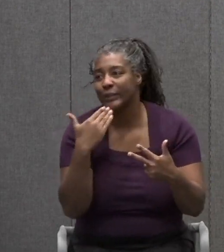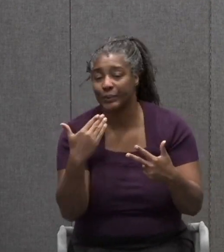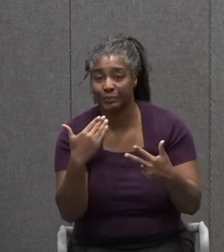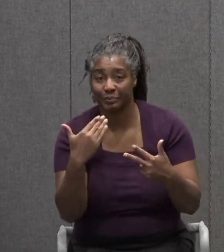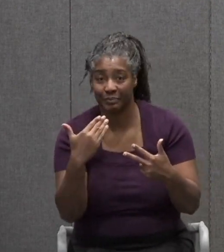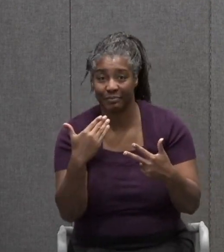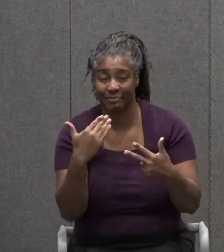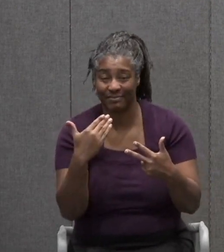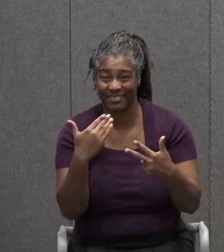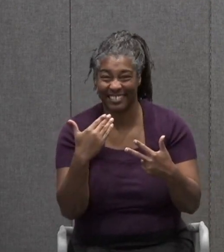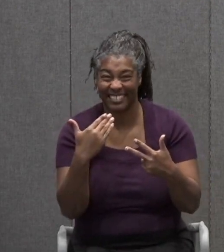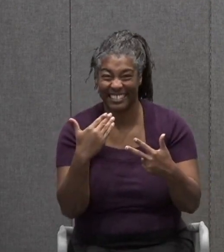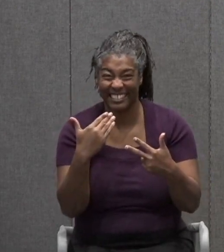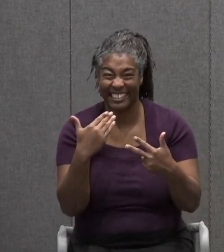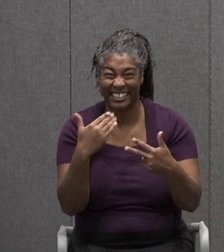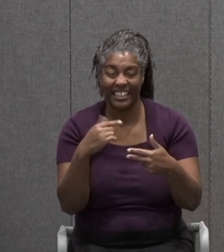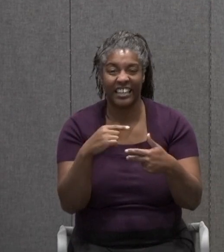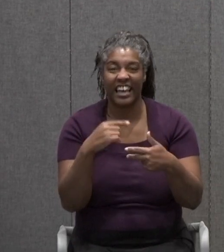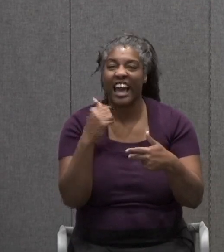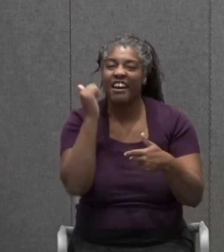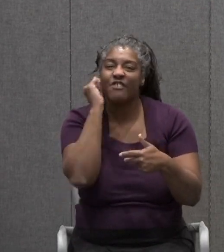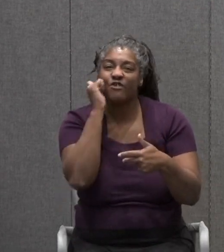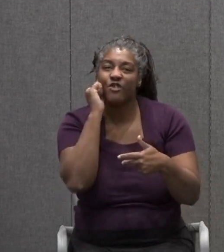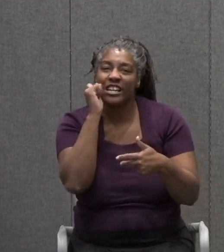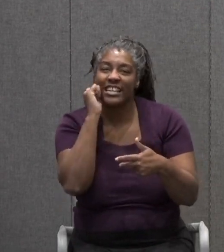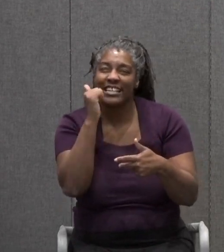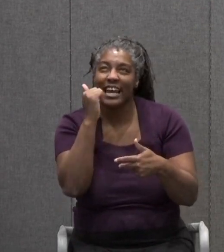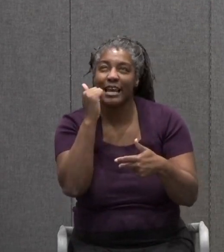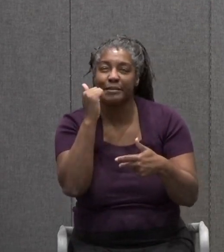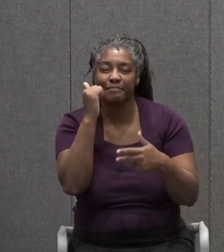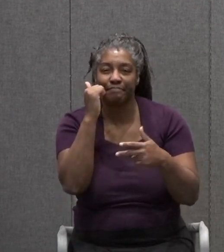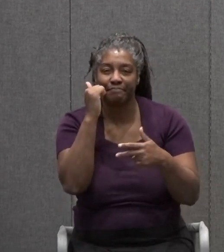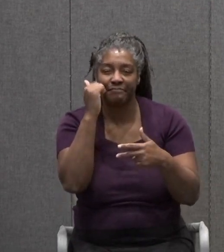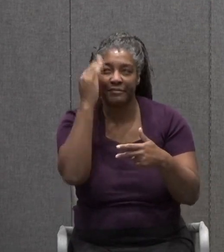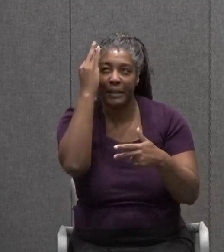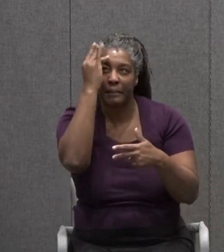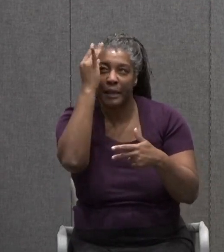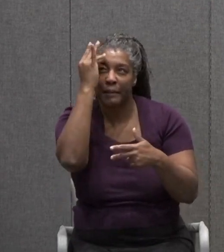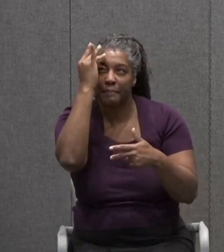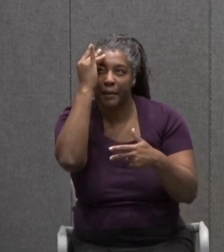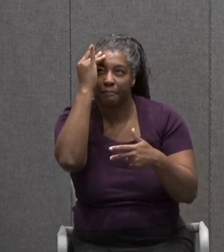that we can be thankful for. So what I'd like you to do is I would like you to do,